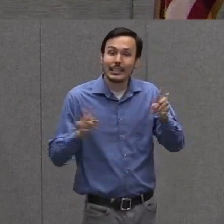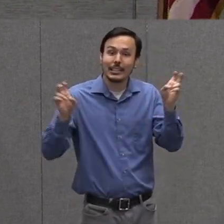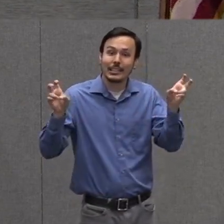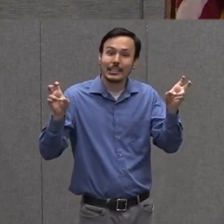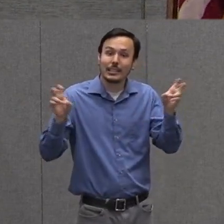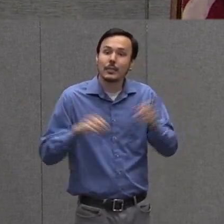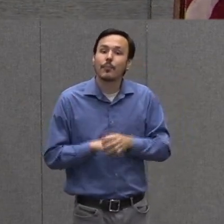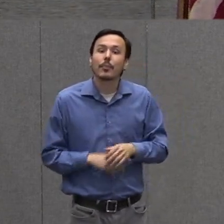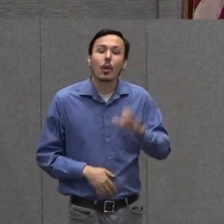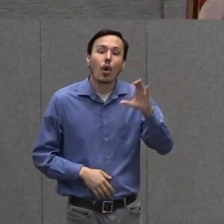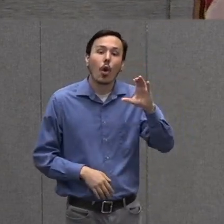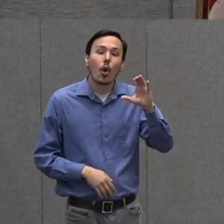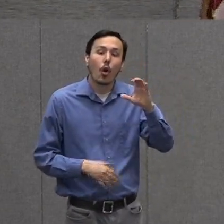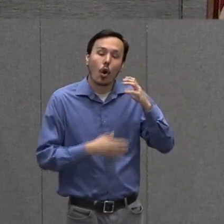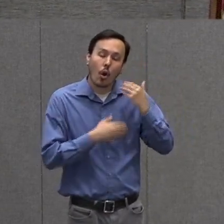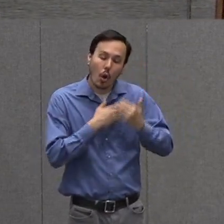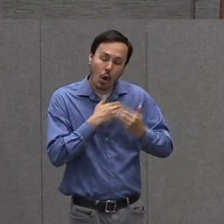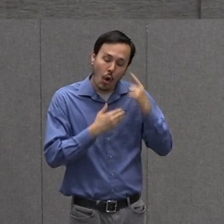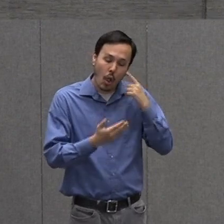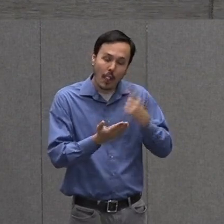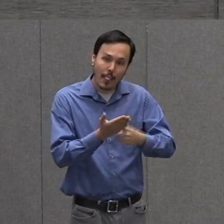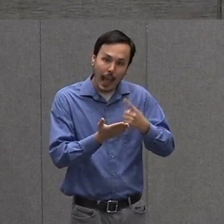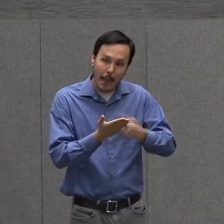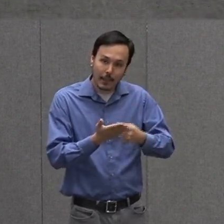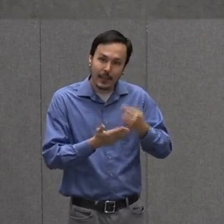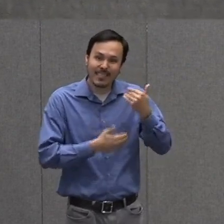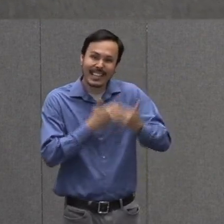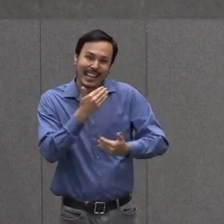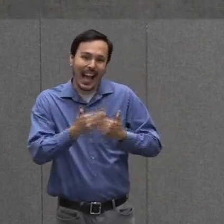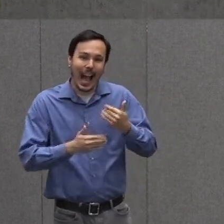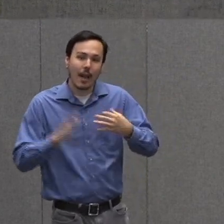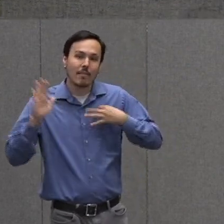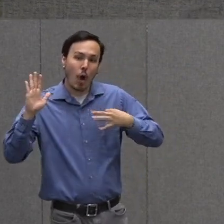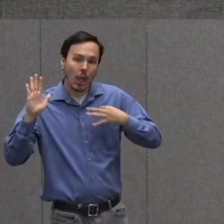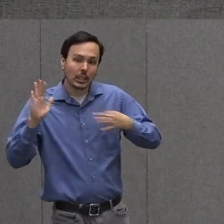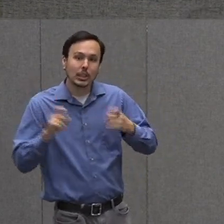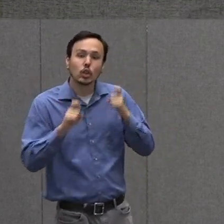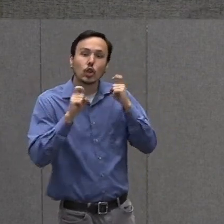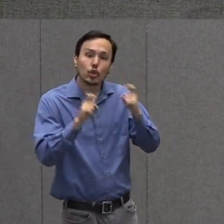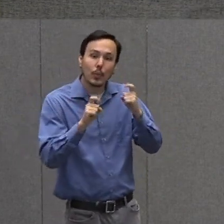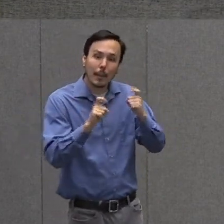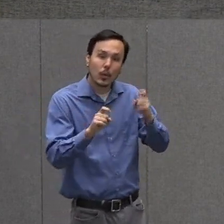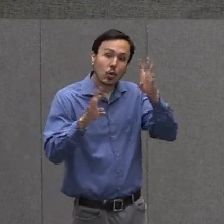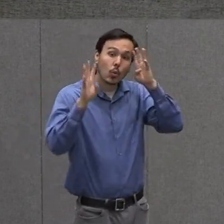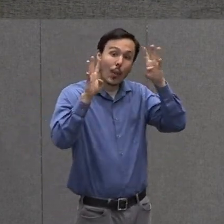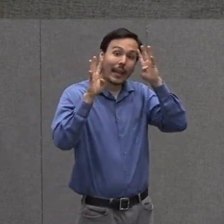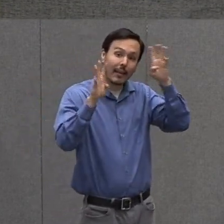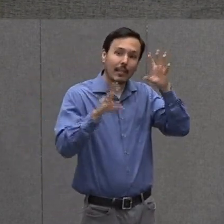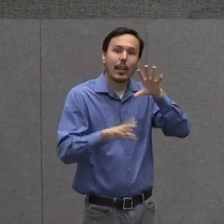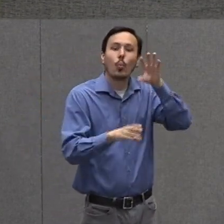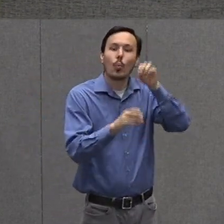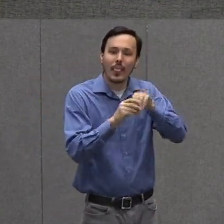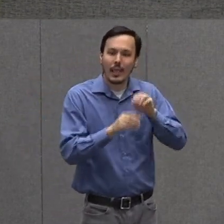Collaborative kind volunteers contribute creatively within our homes.